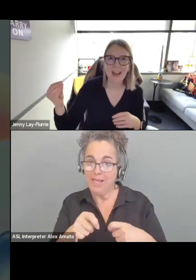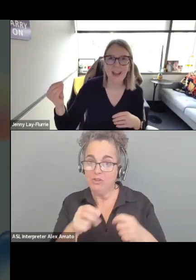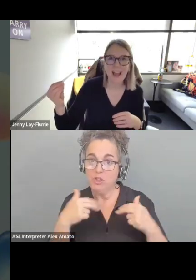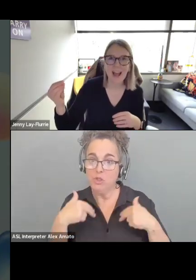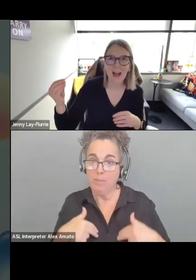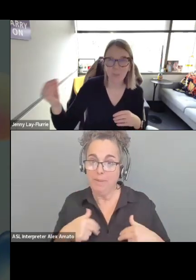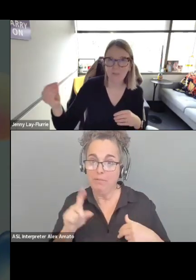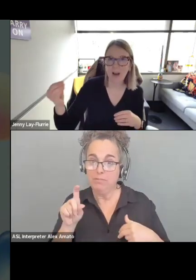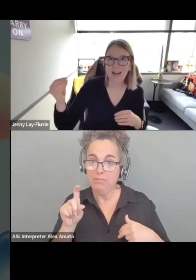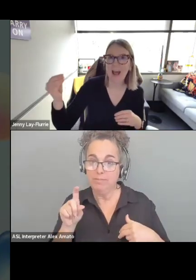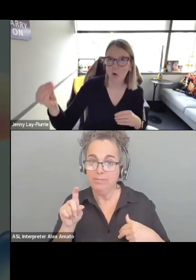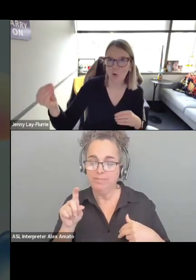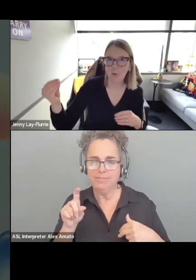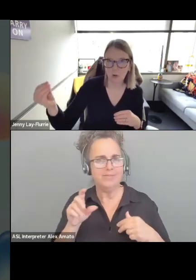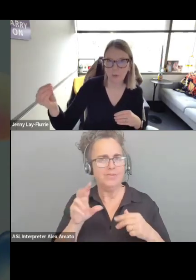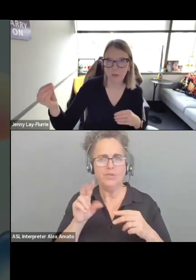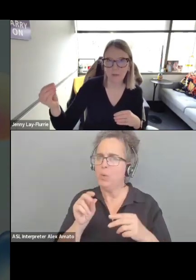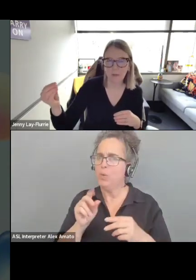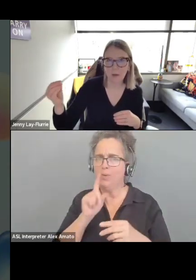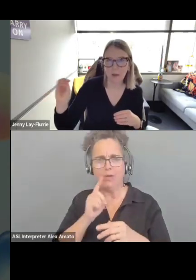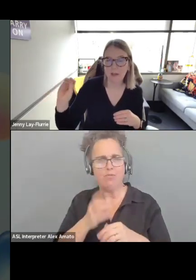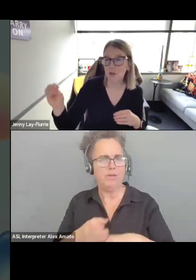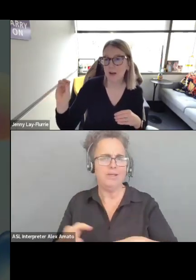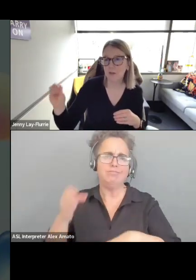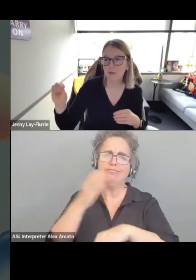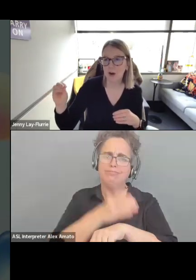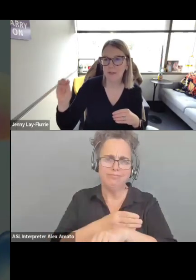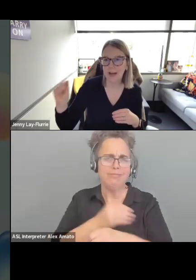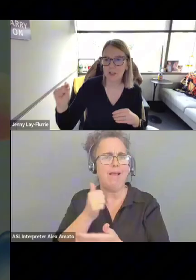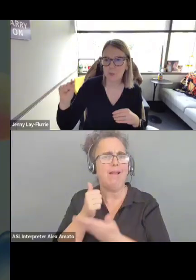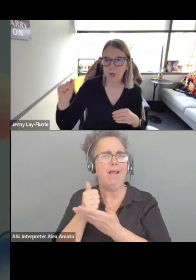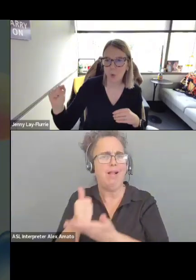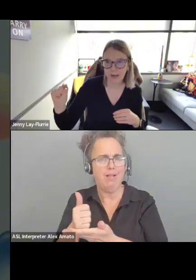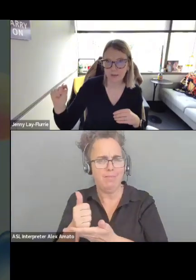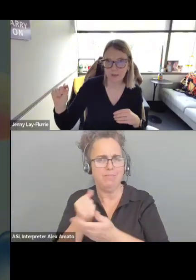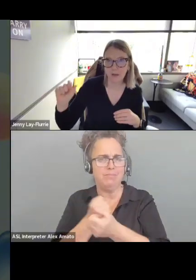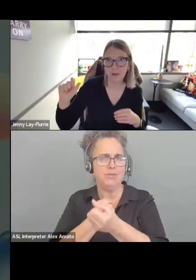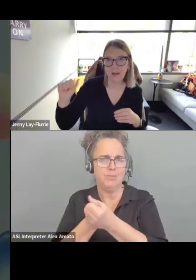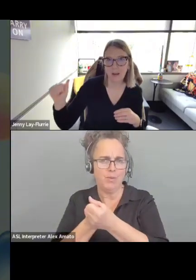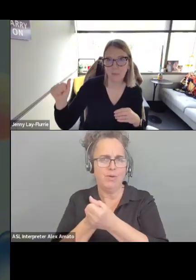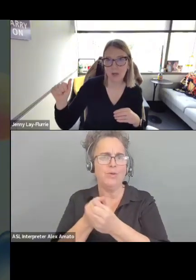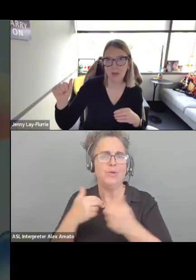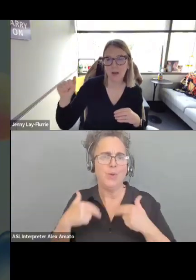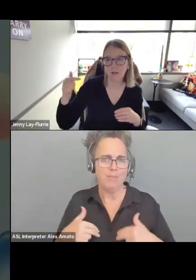They amplify and help humans. In 2005, I had to request captioning